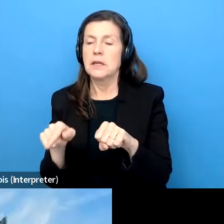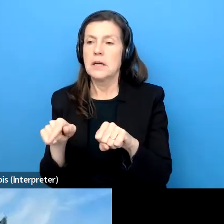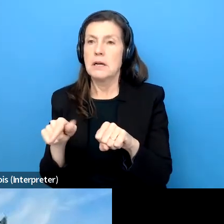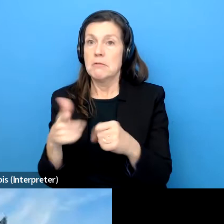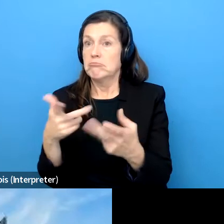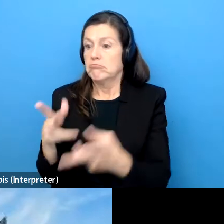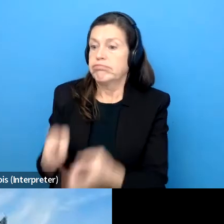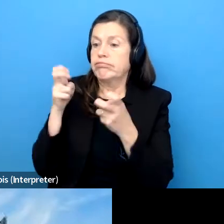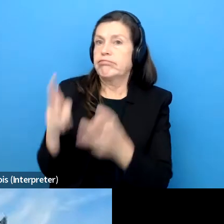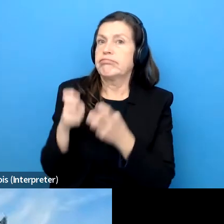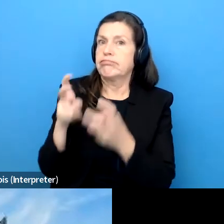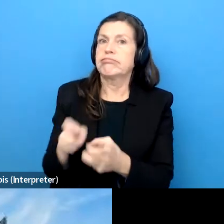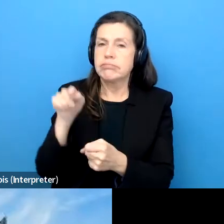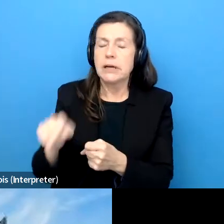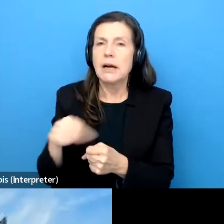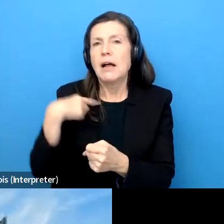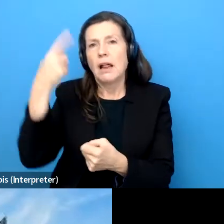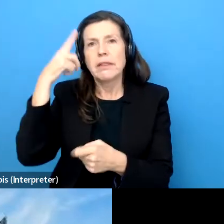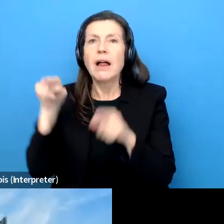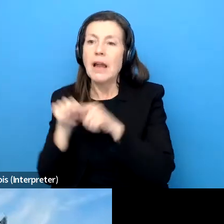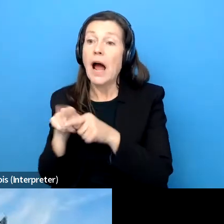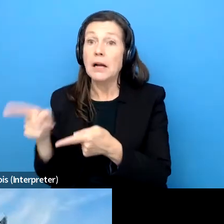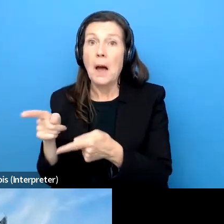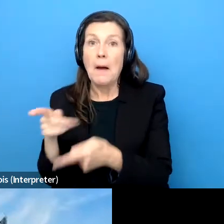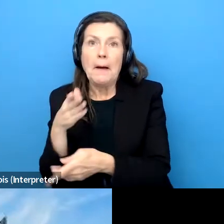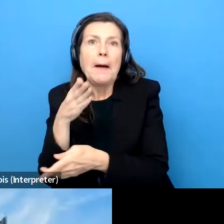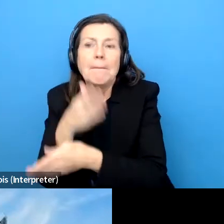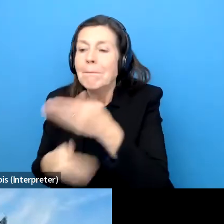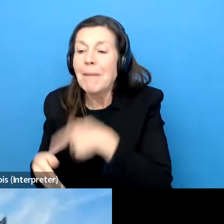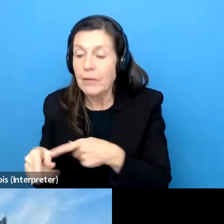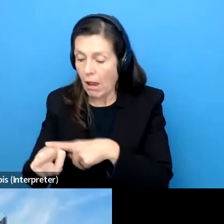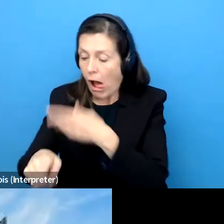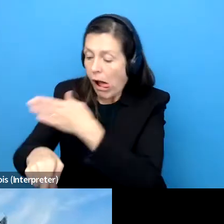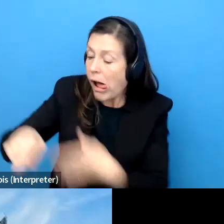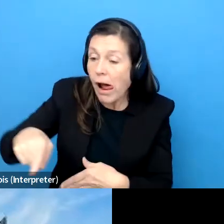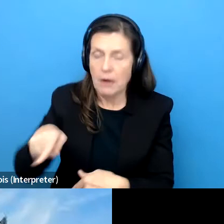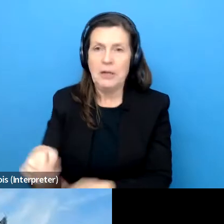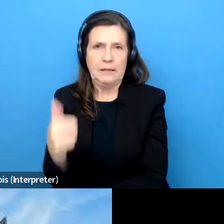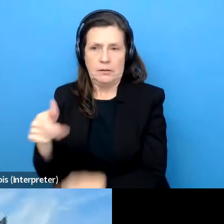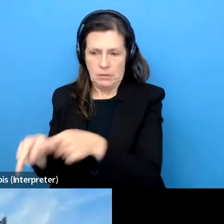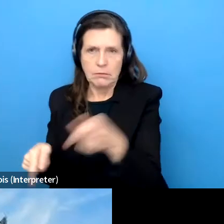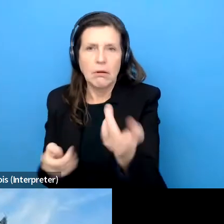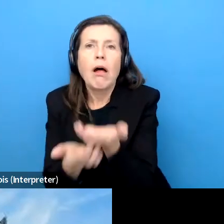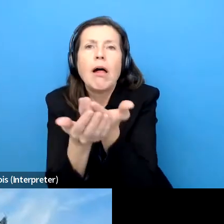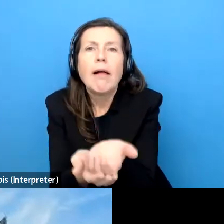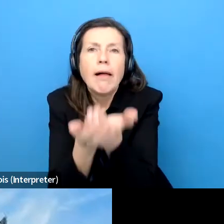if we think of mutilated beggars who are deprived of their limbs to create more criminal profit.